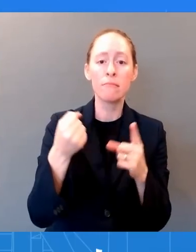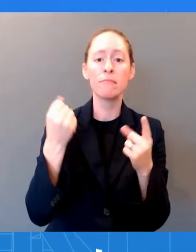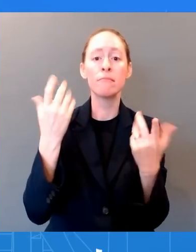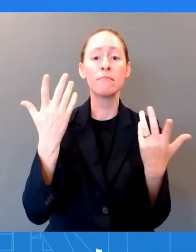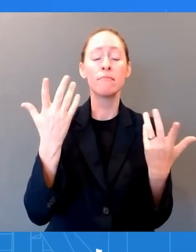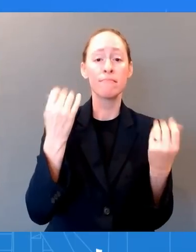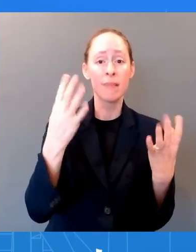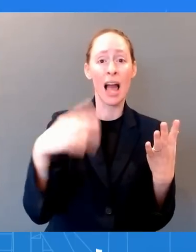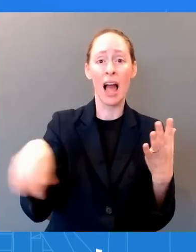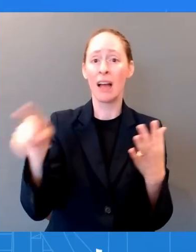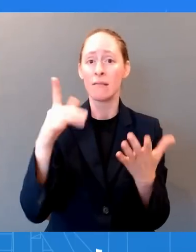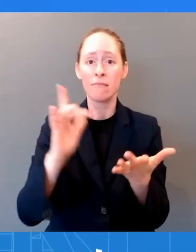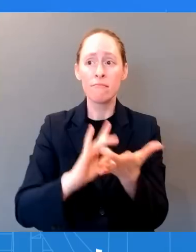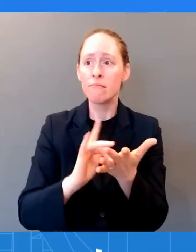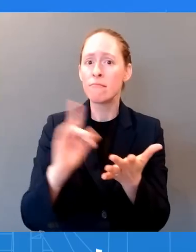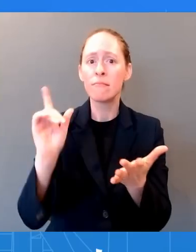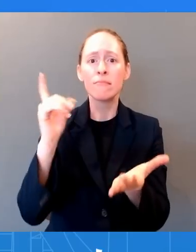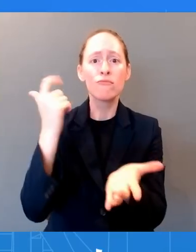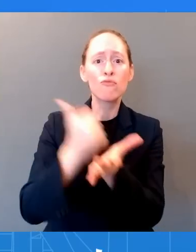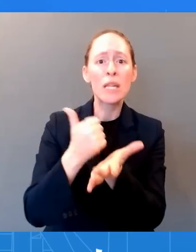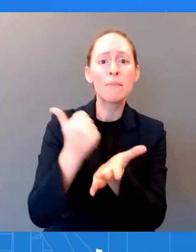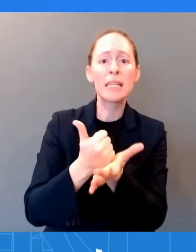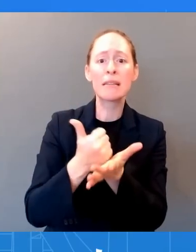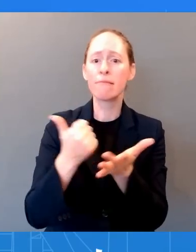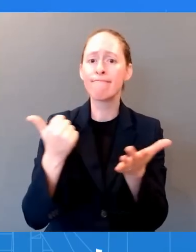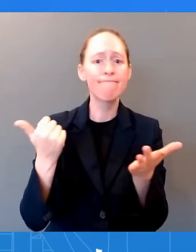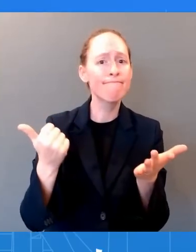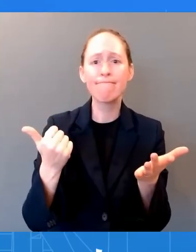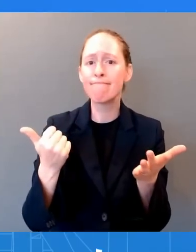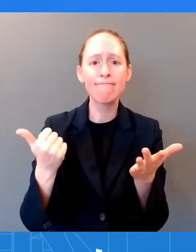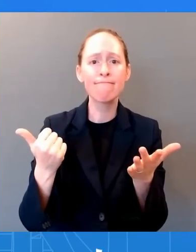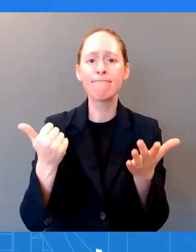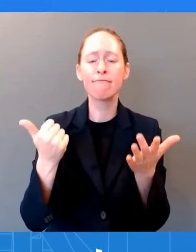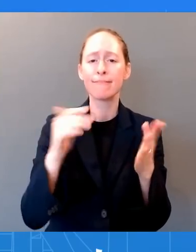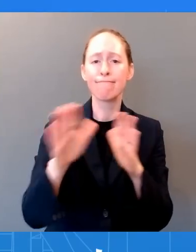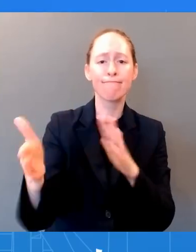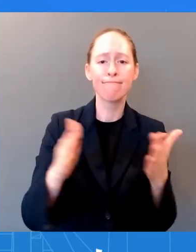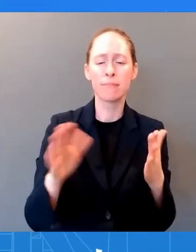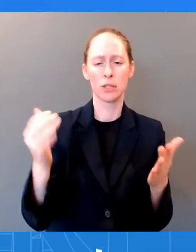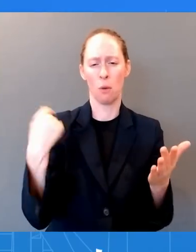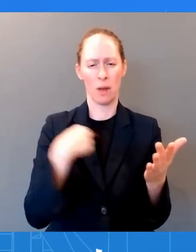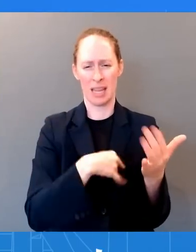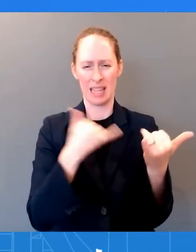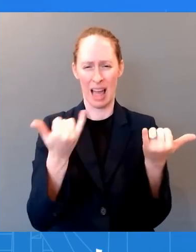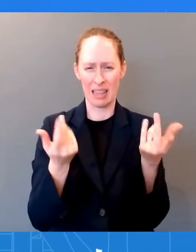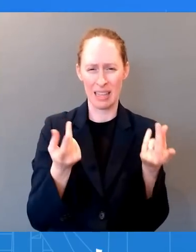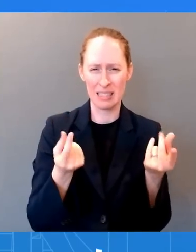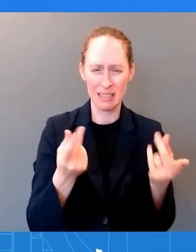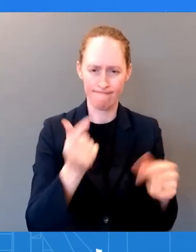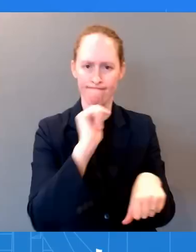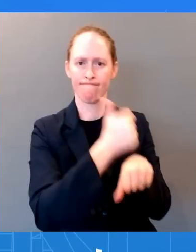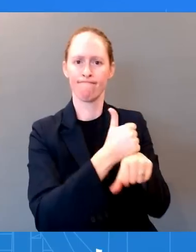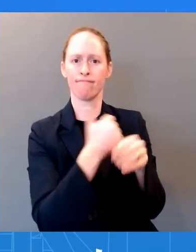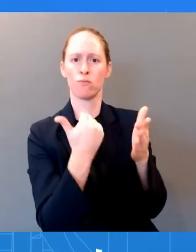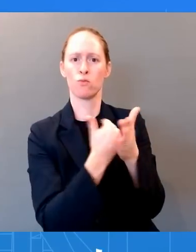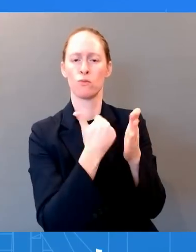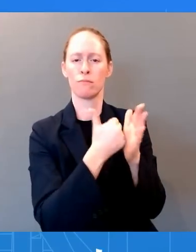and having evidence-based policies in place -- in place is critical. That is incredibly important to this President.